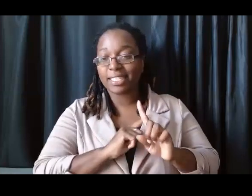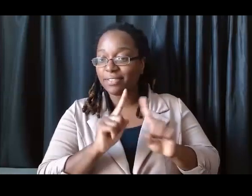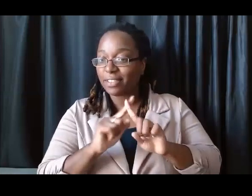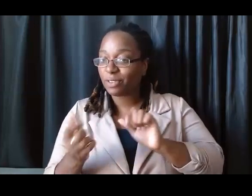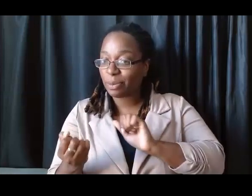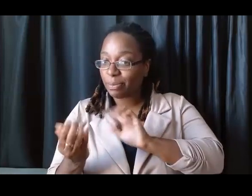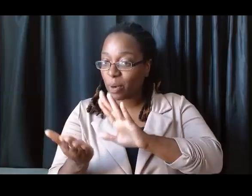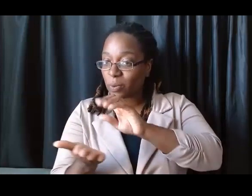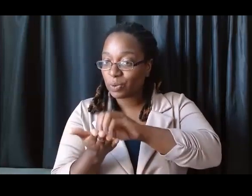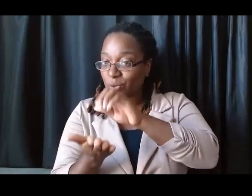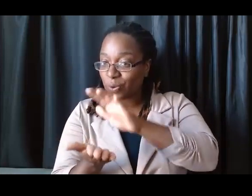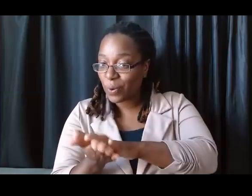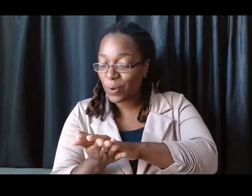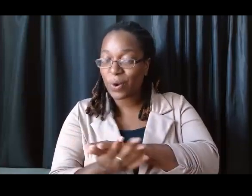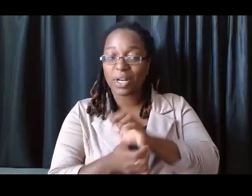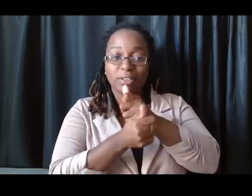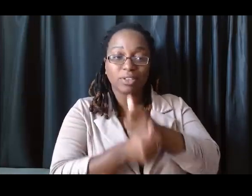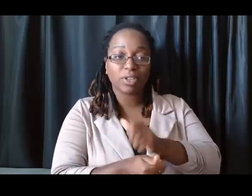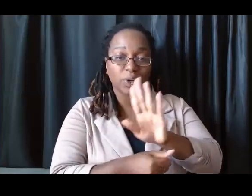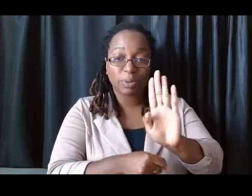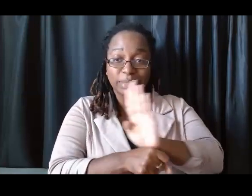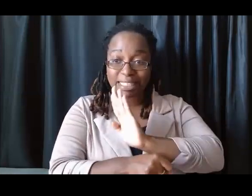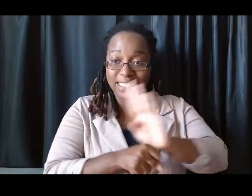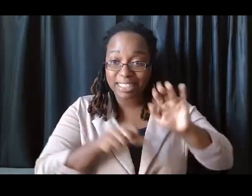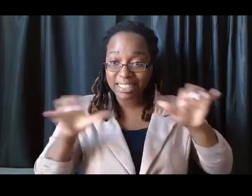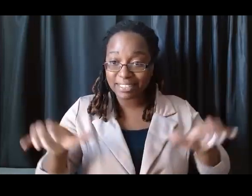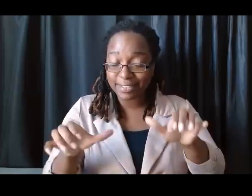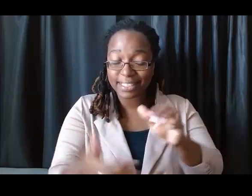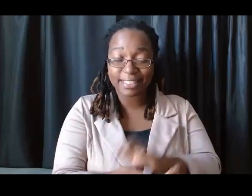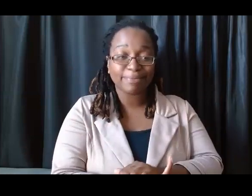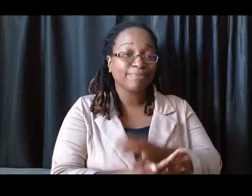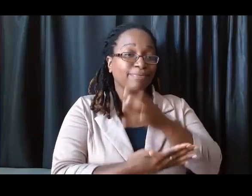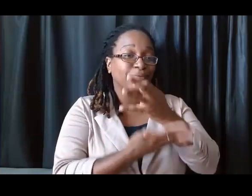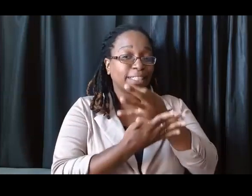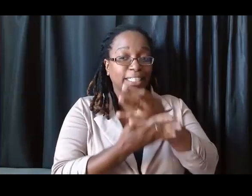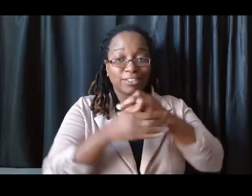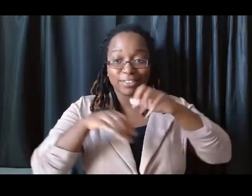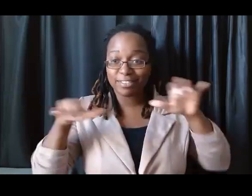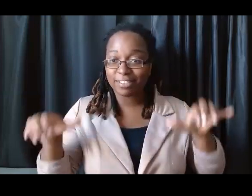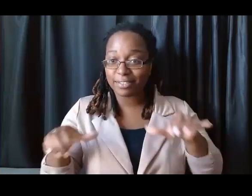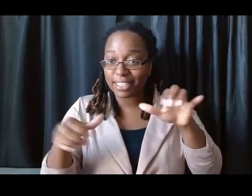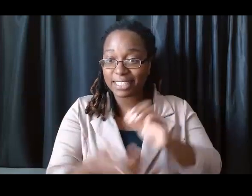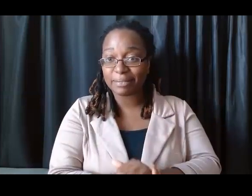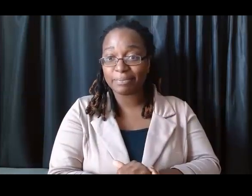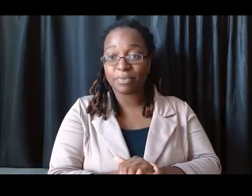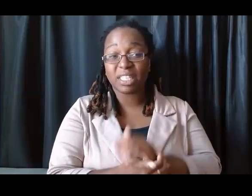keep track of your business activity, financial activity. Some people it might be pen and paper.